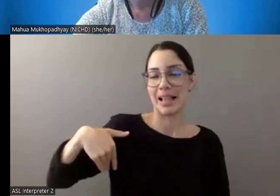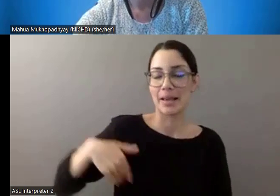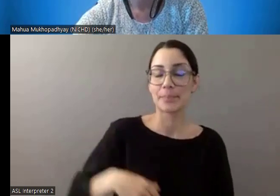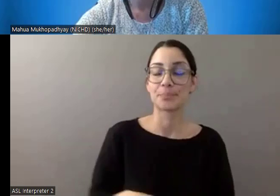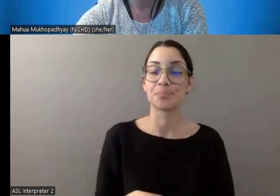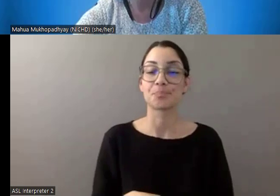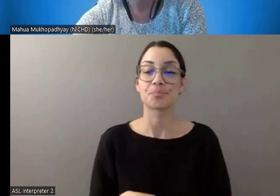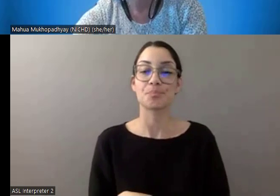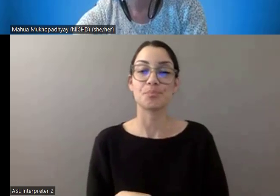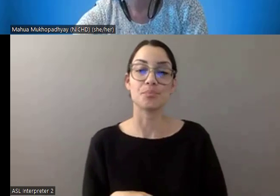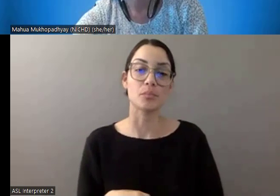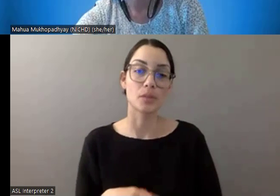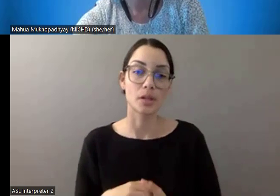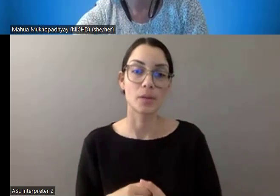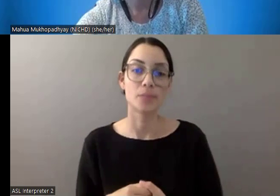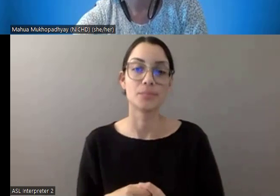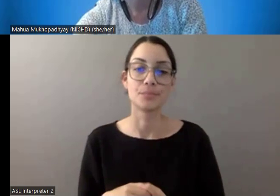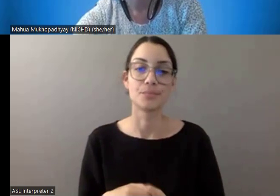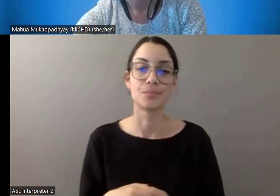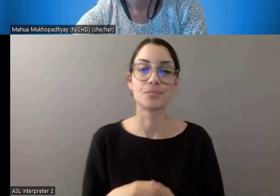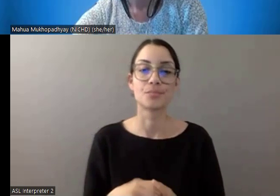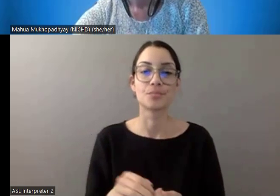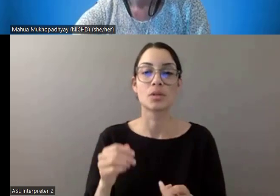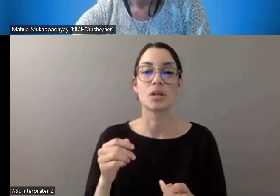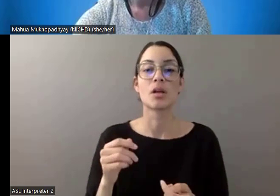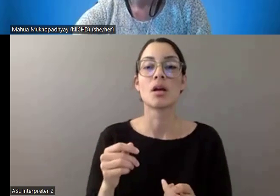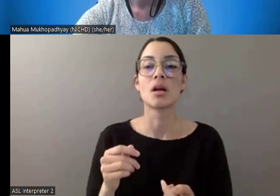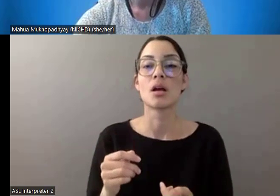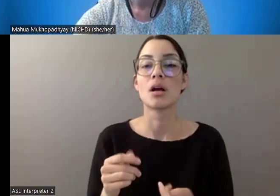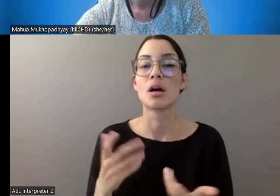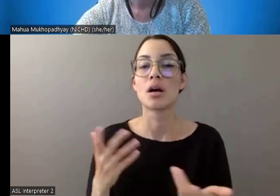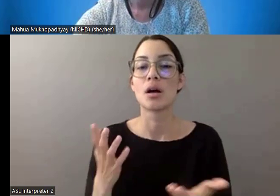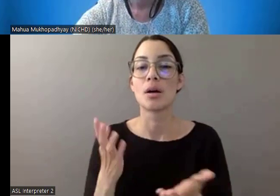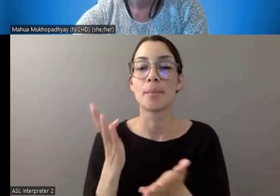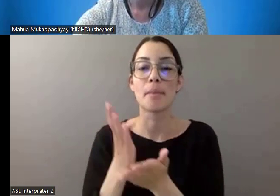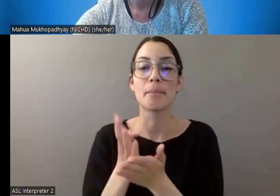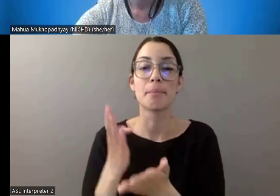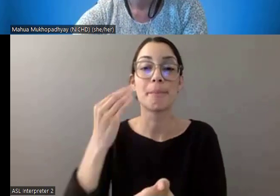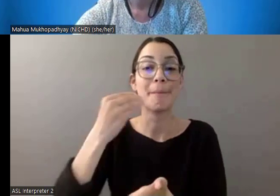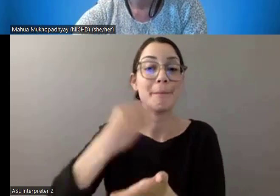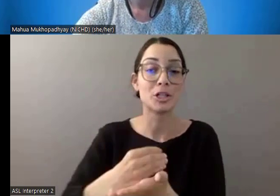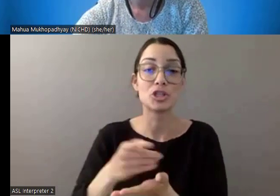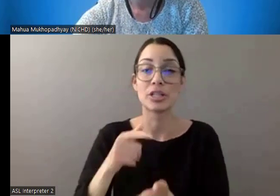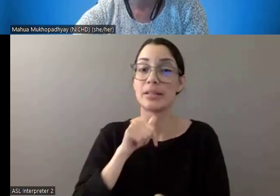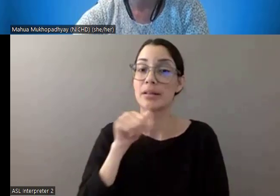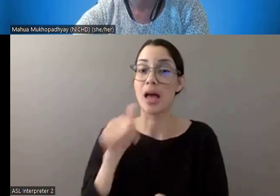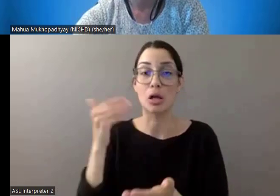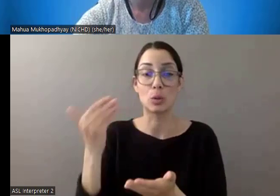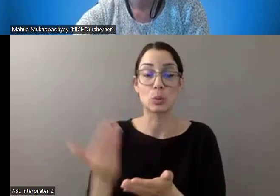is a nonscorable part of your criteria. Therefore, applicants will not be penalized